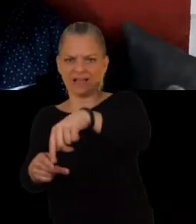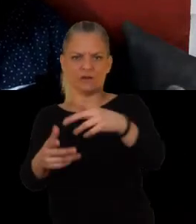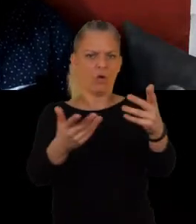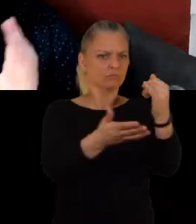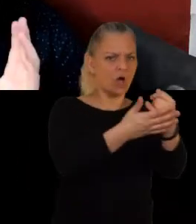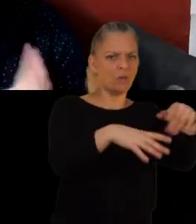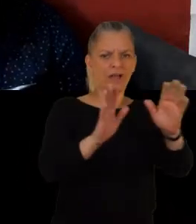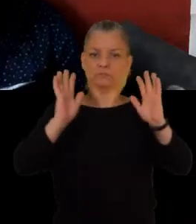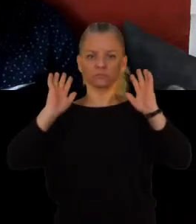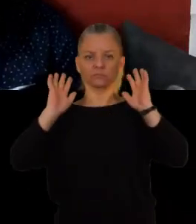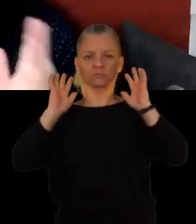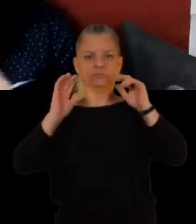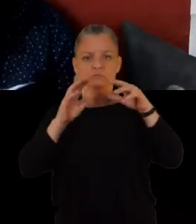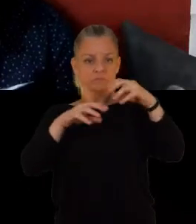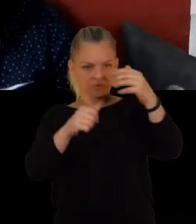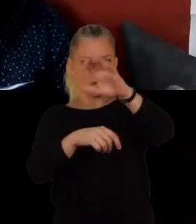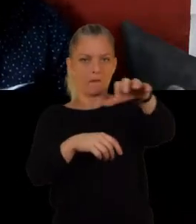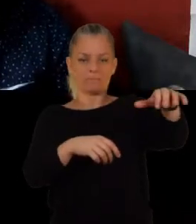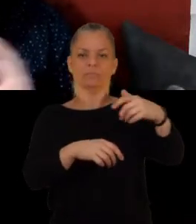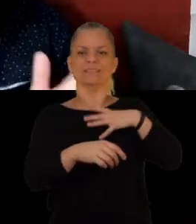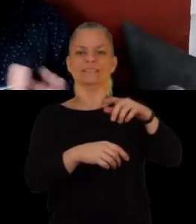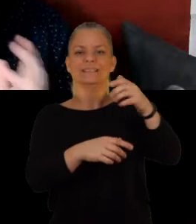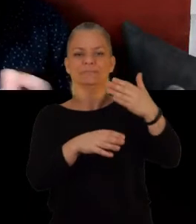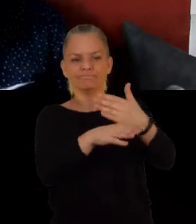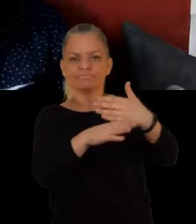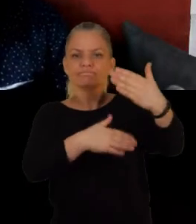don't say there's a right way of doing things or a wrong way it's just these are some places that